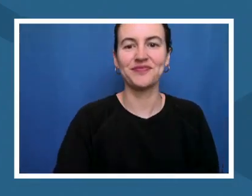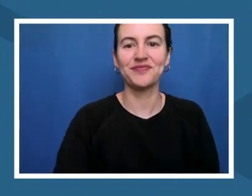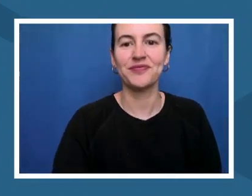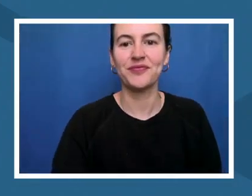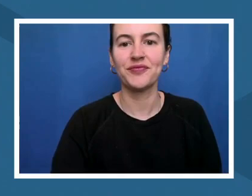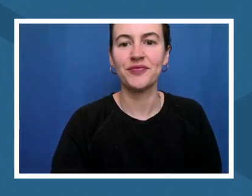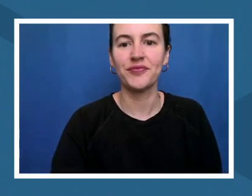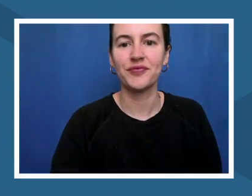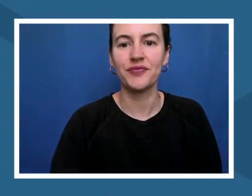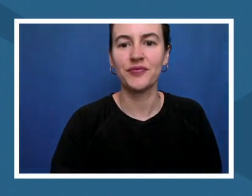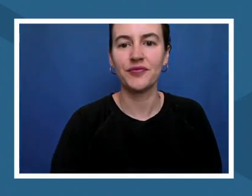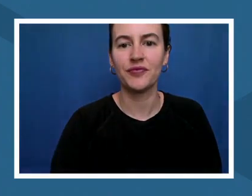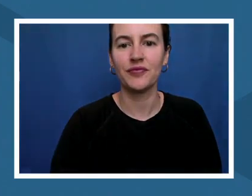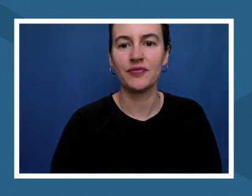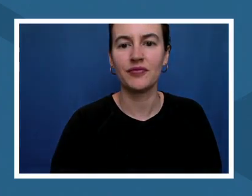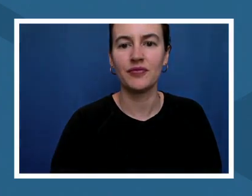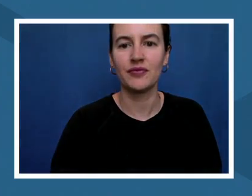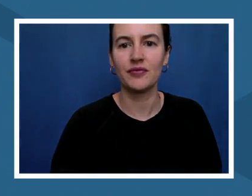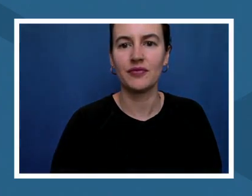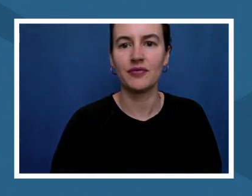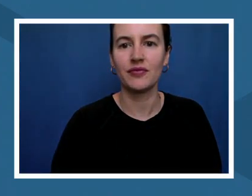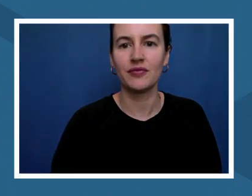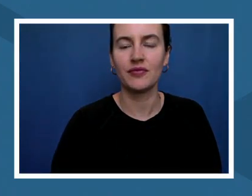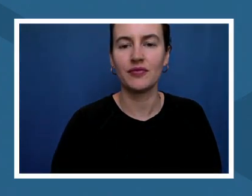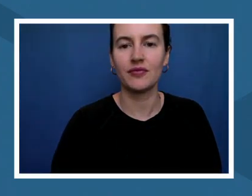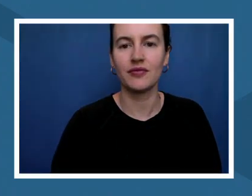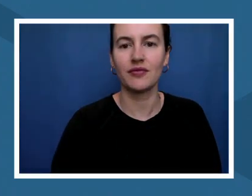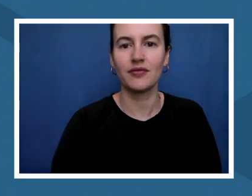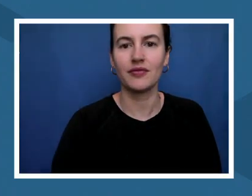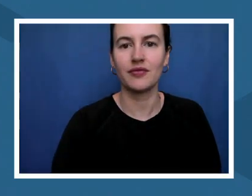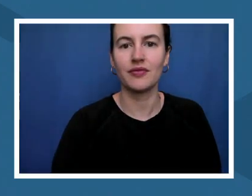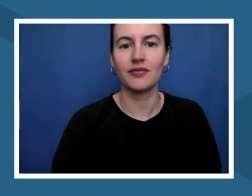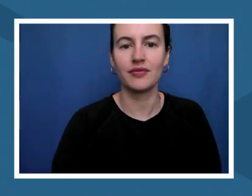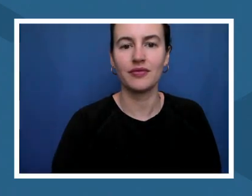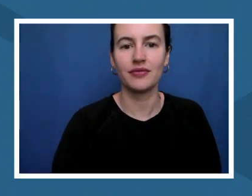to below our navel